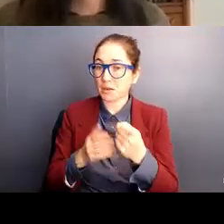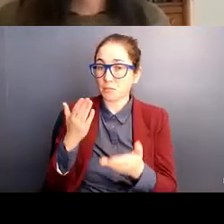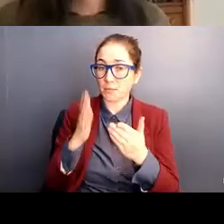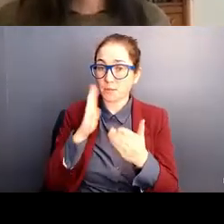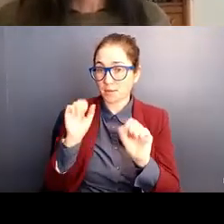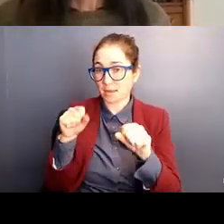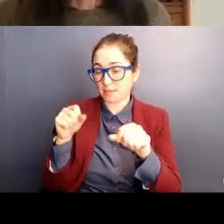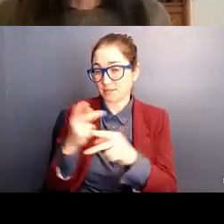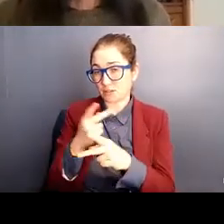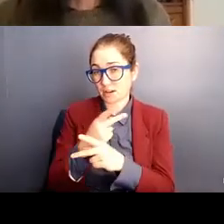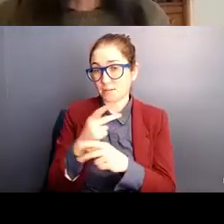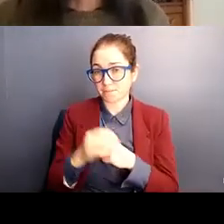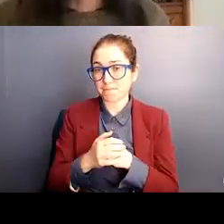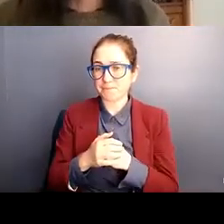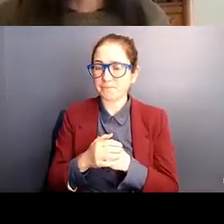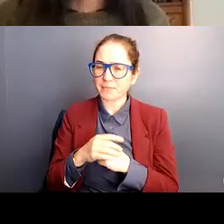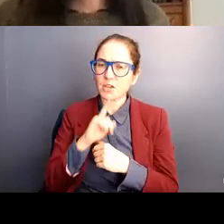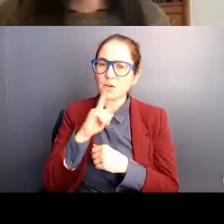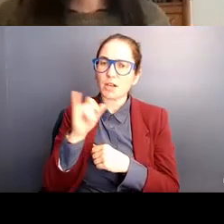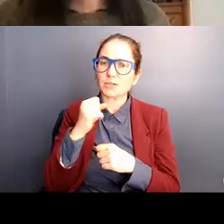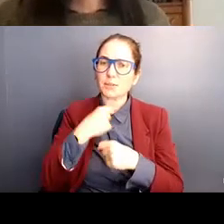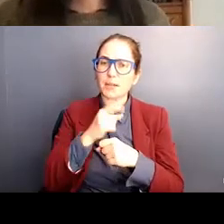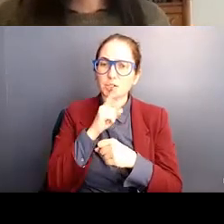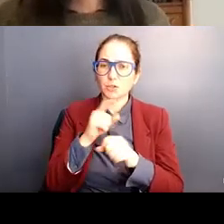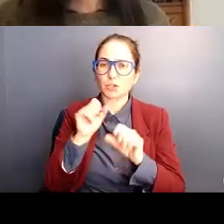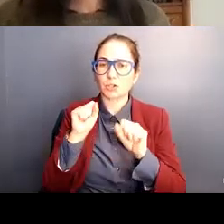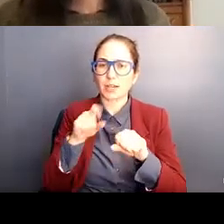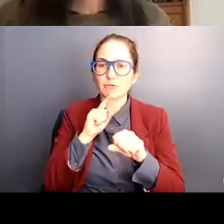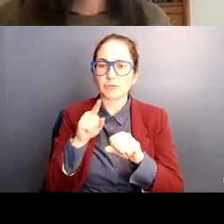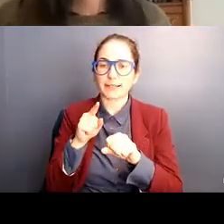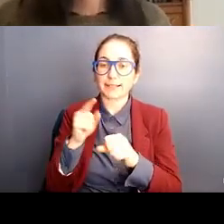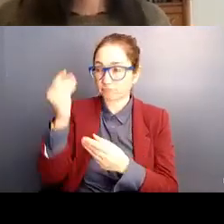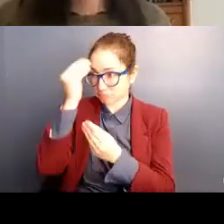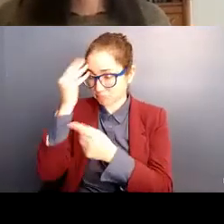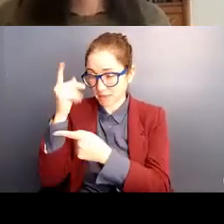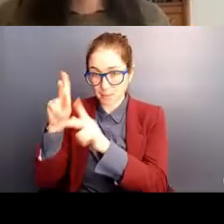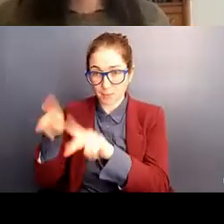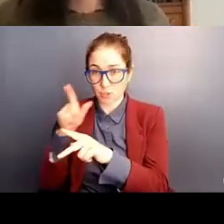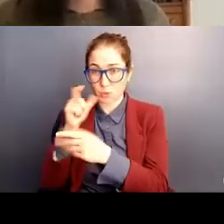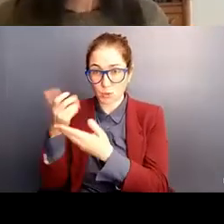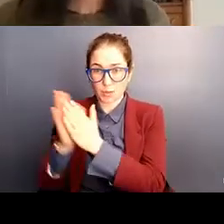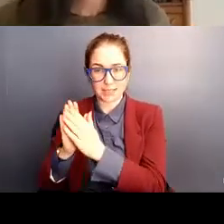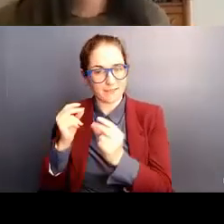out. We want to make sure that you can get back to the person who's requesting this as fast at possible. Obviously it might take